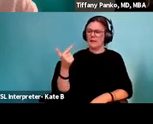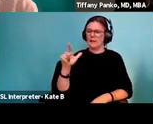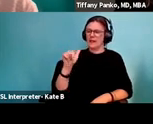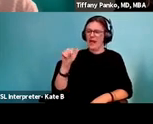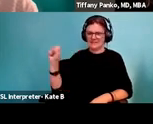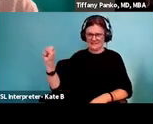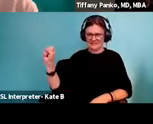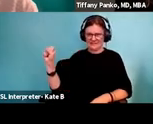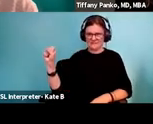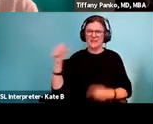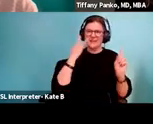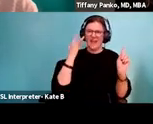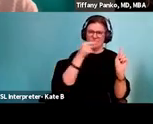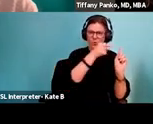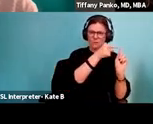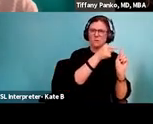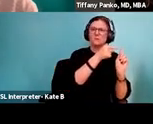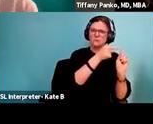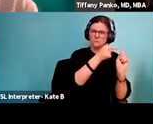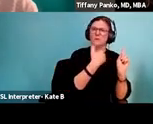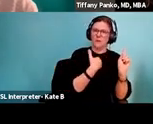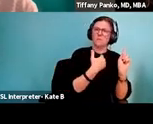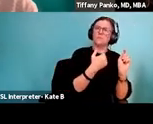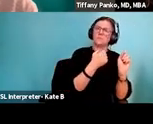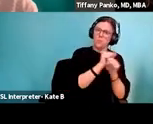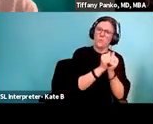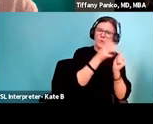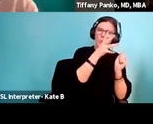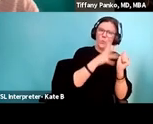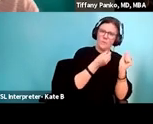an OT that is willing to work with the woman could be an important resource – we’re